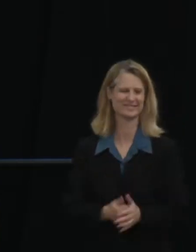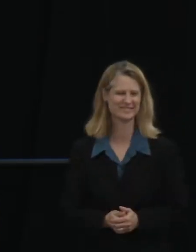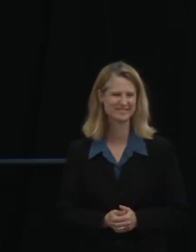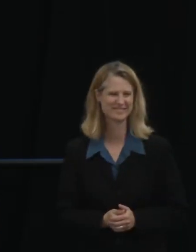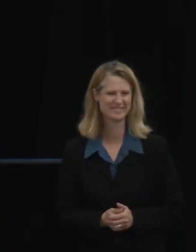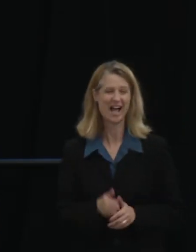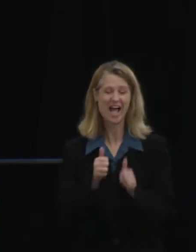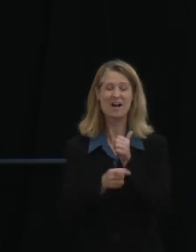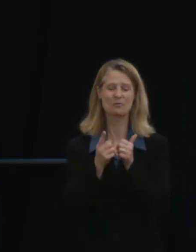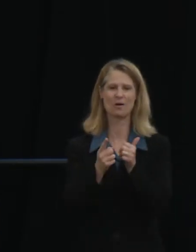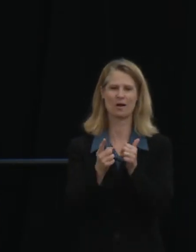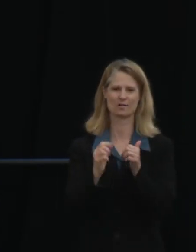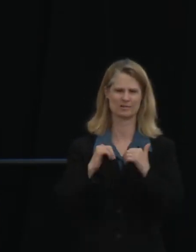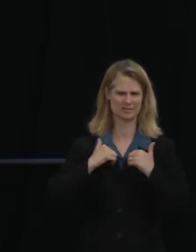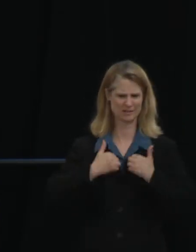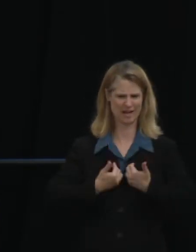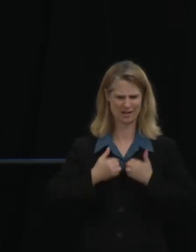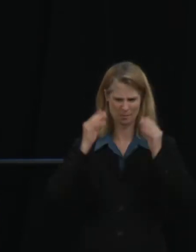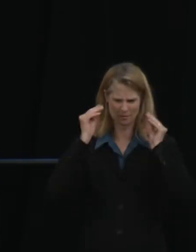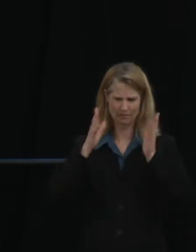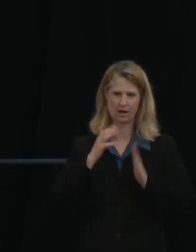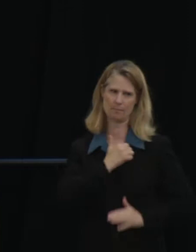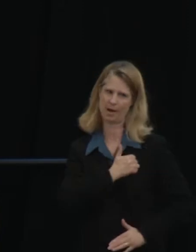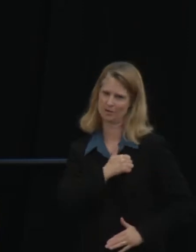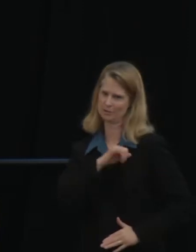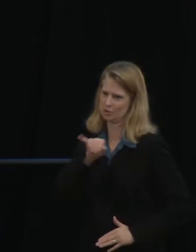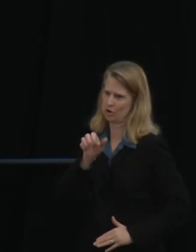Everyone got tired of professors apologizing to Jason.